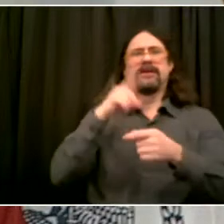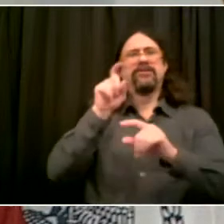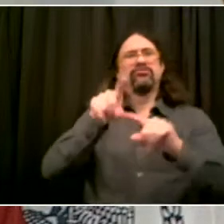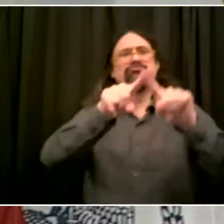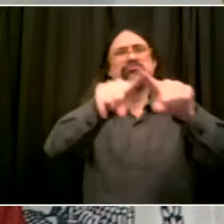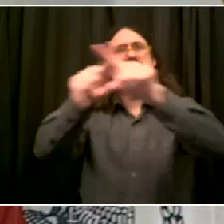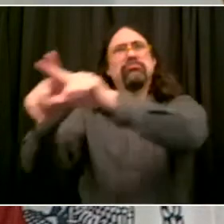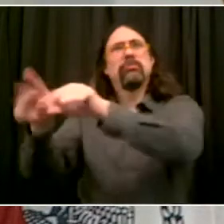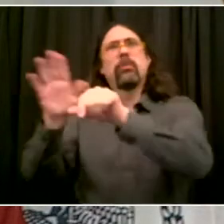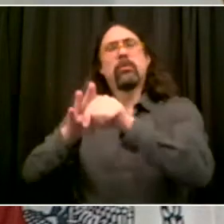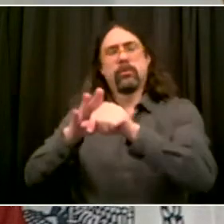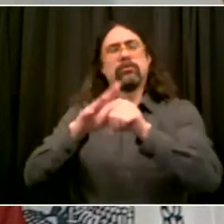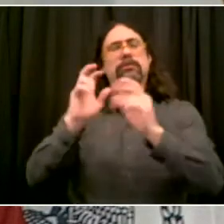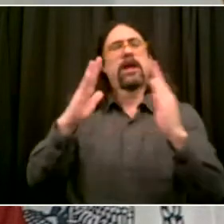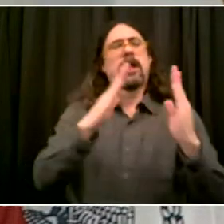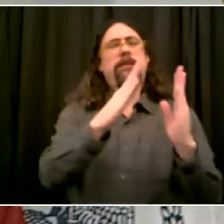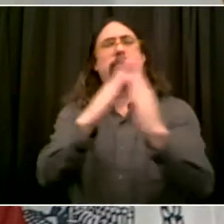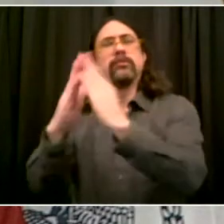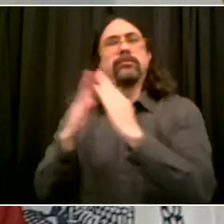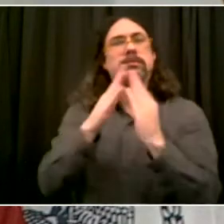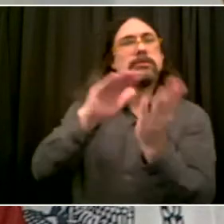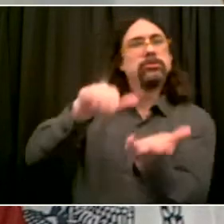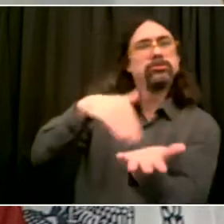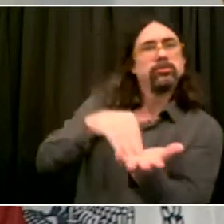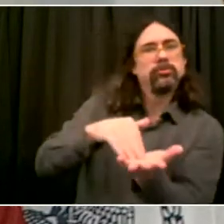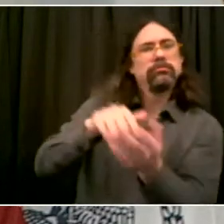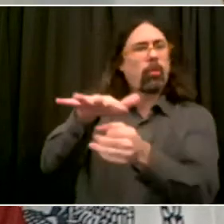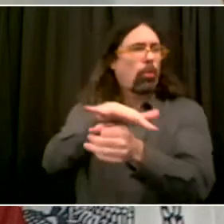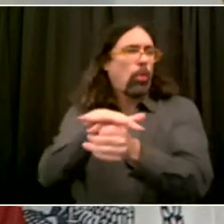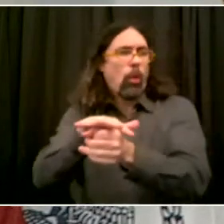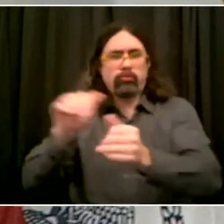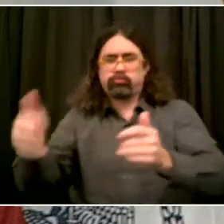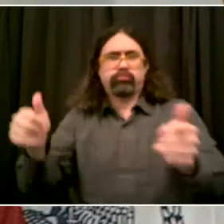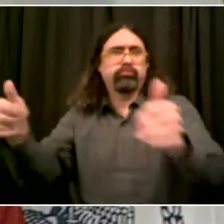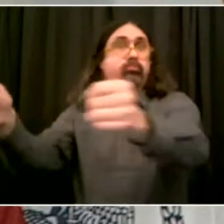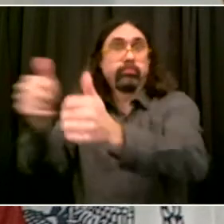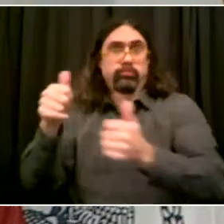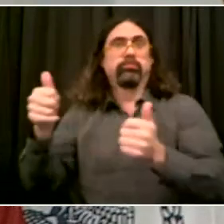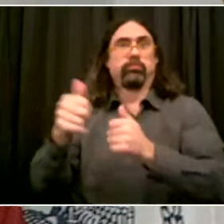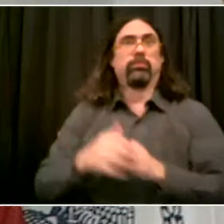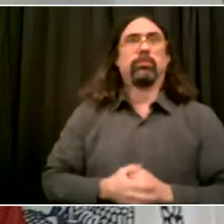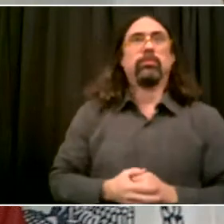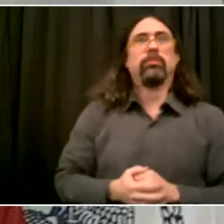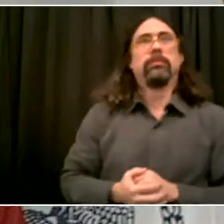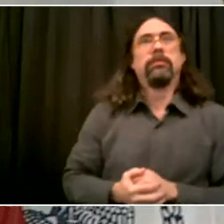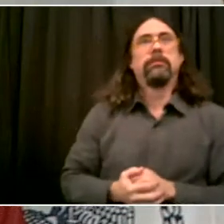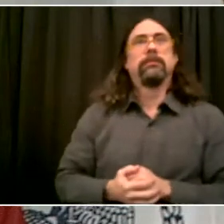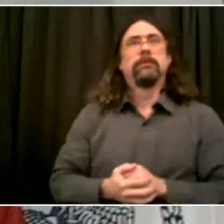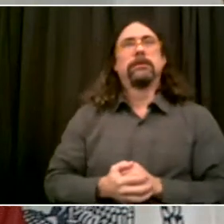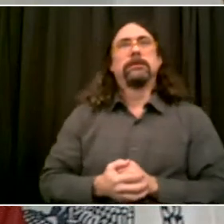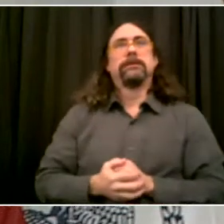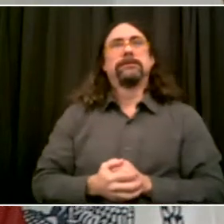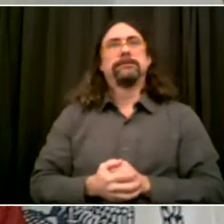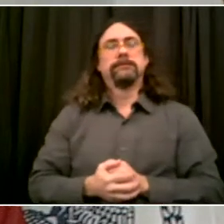SITES, TRUSTED LOCAL PROVIDERS AND COMMUNITY PEOPLE HAVE TO SEE THAT THOSE SITES ARE REALLY FOR THEM AND